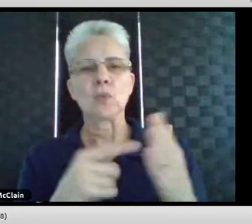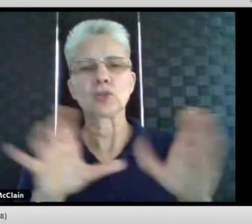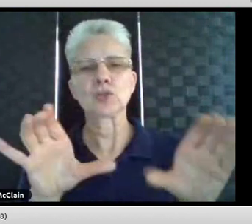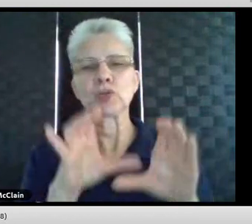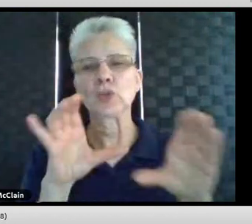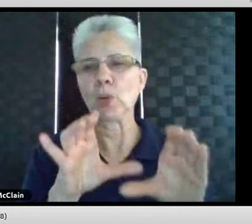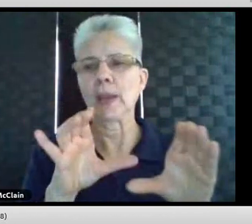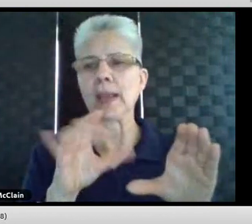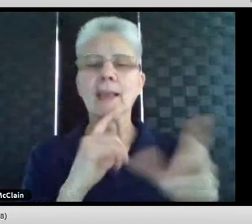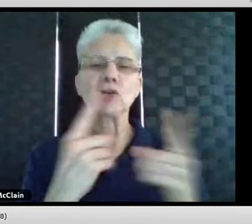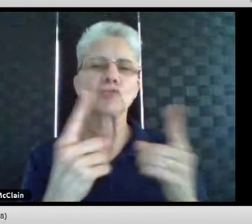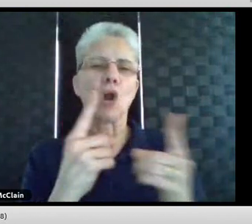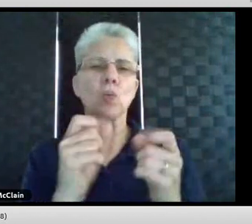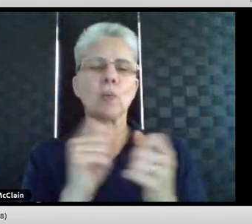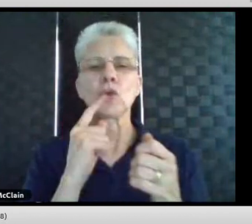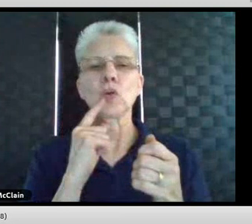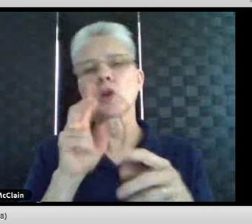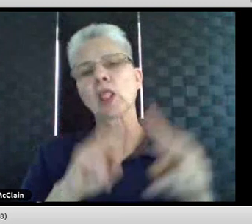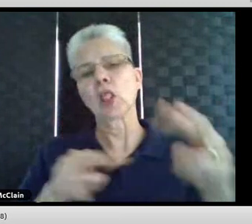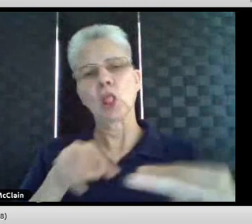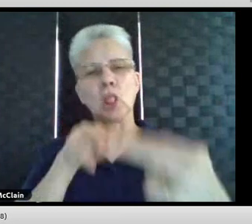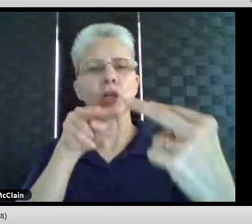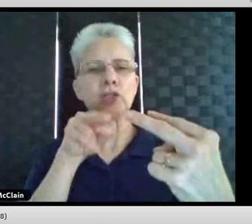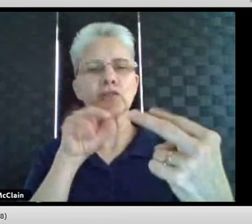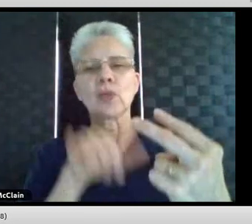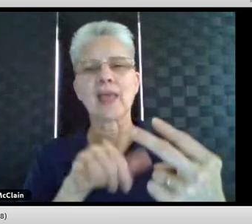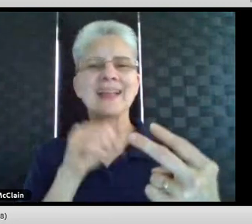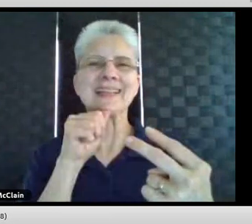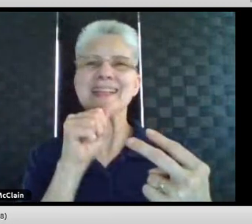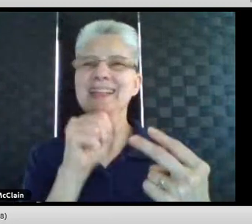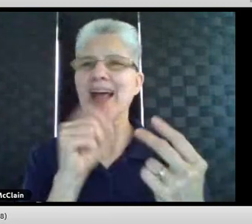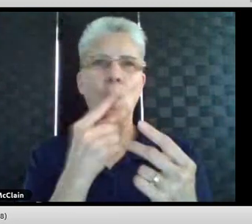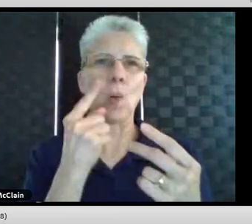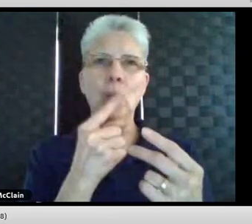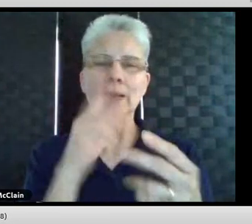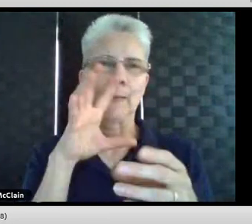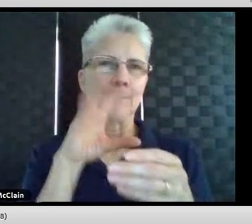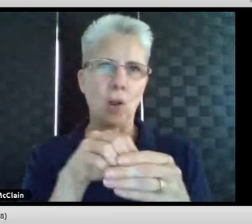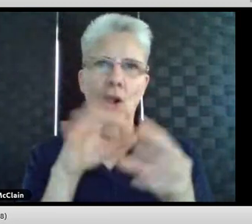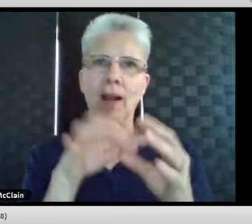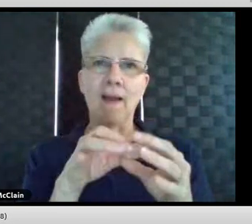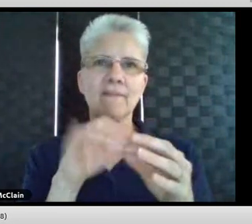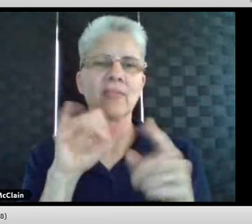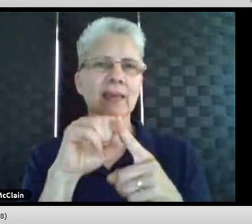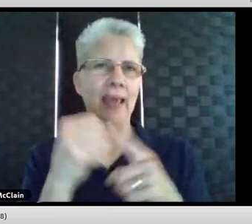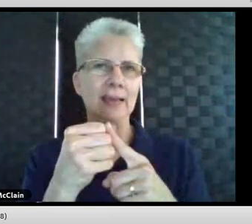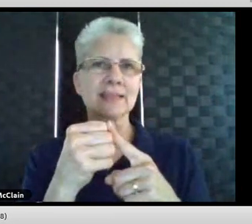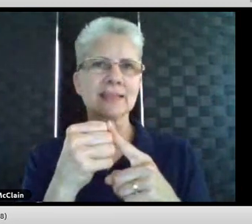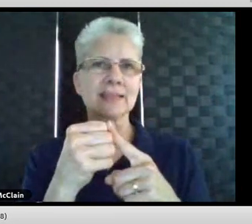They could talk to you. They could look at you, right? That's not part of the case of digital reference.